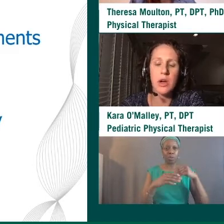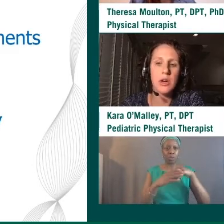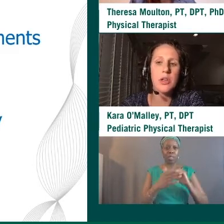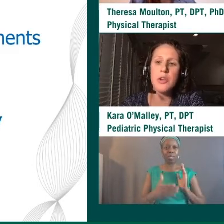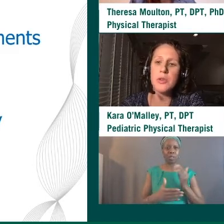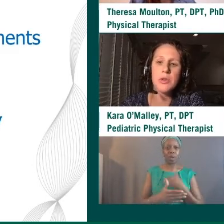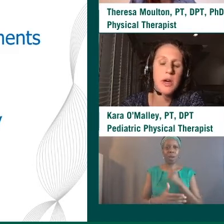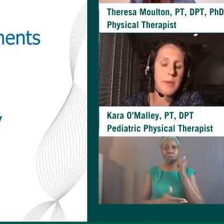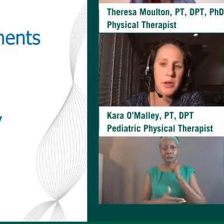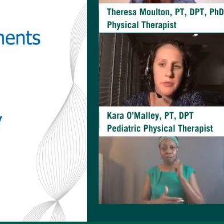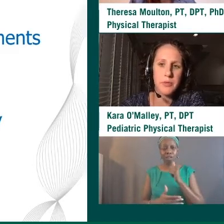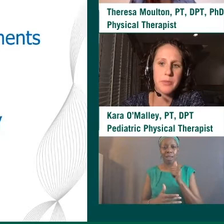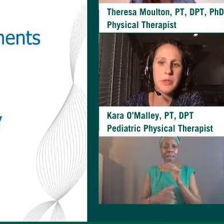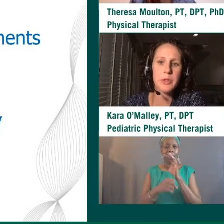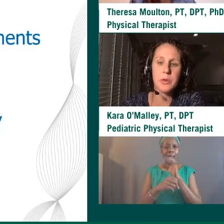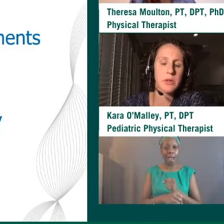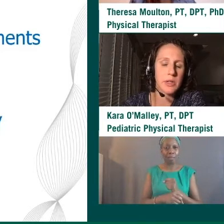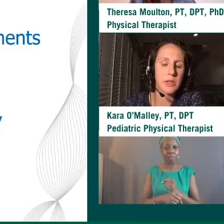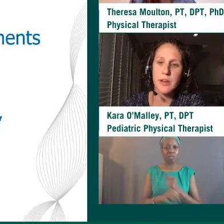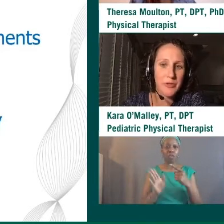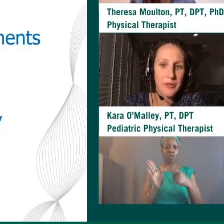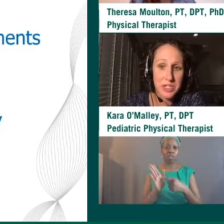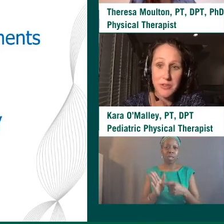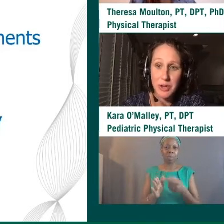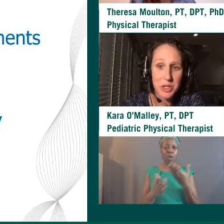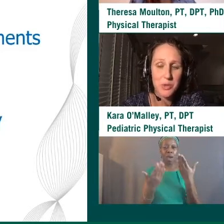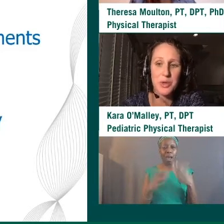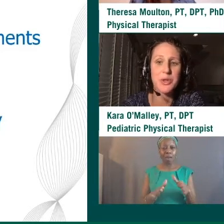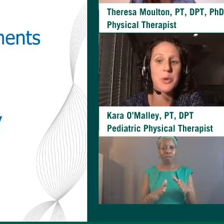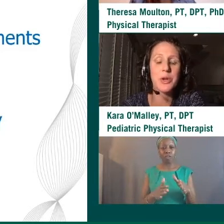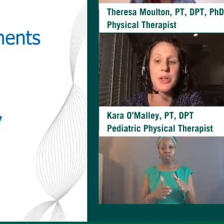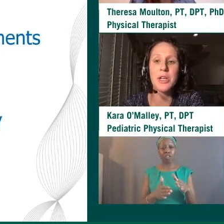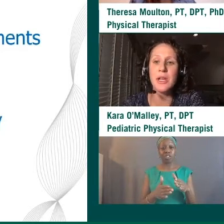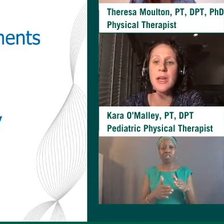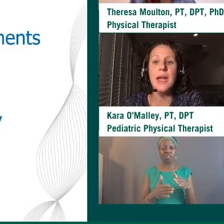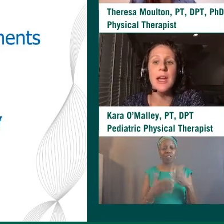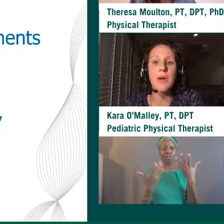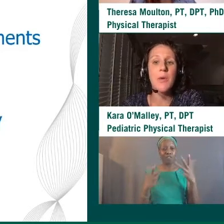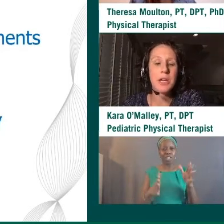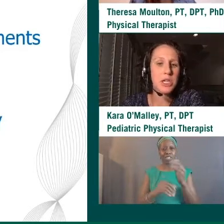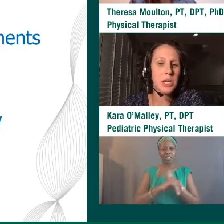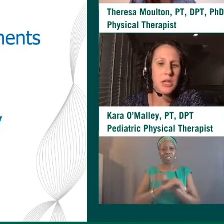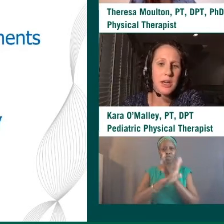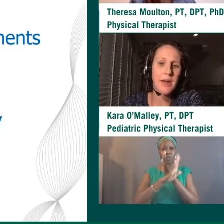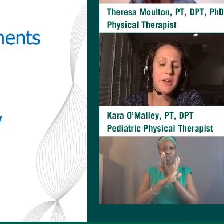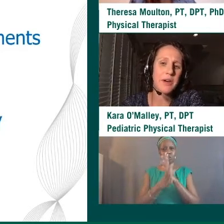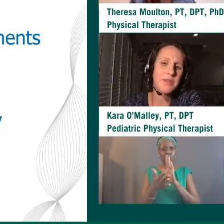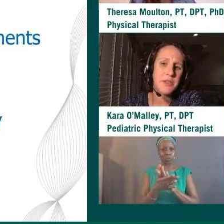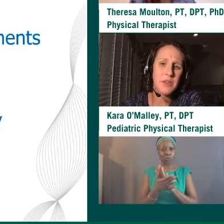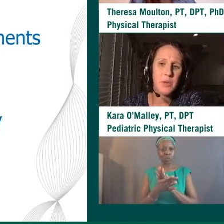are you coming home from school or finishing virtual school and watching half hour of TV.